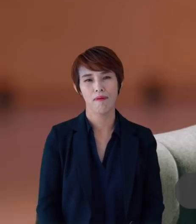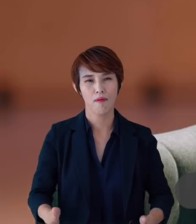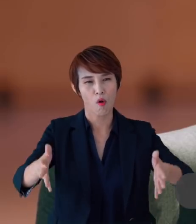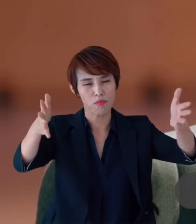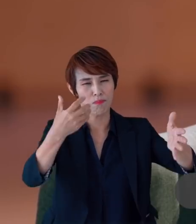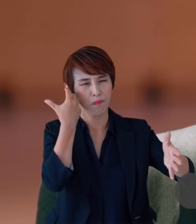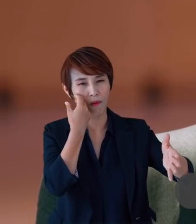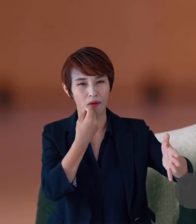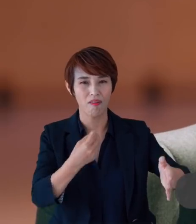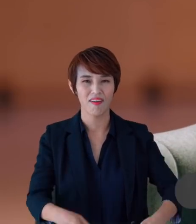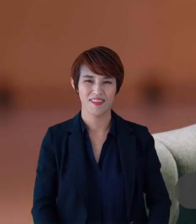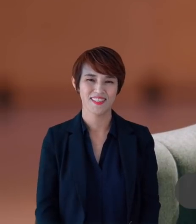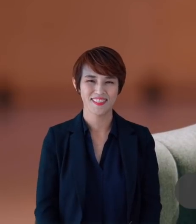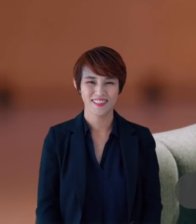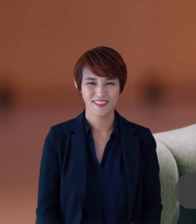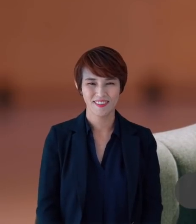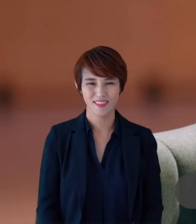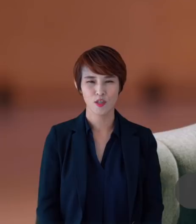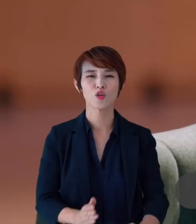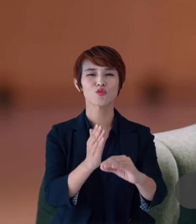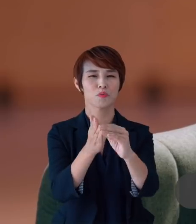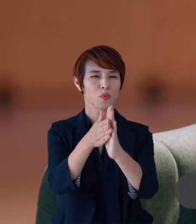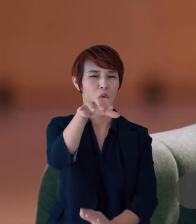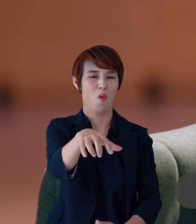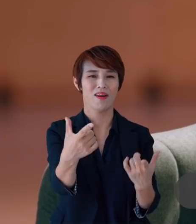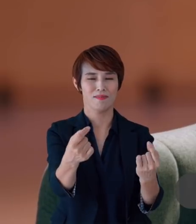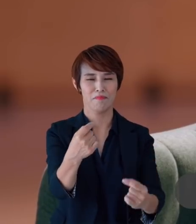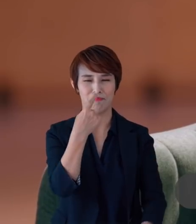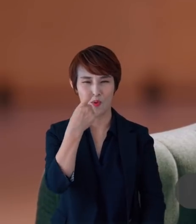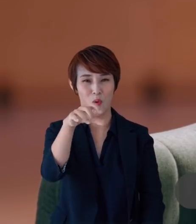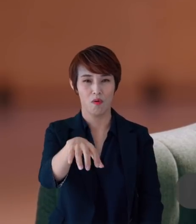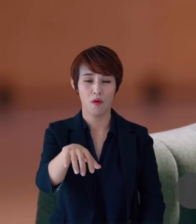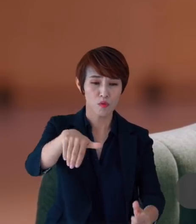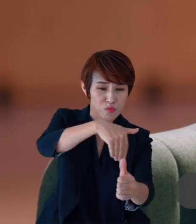It’s really pretty and has become like that of a landmark. Also, there’s actually a lot to see nearby.